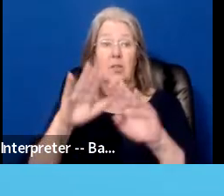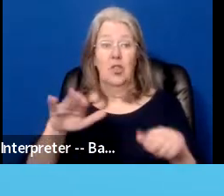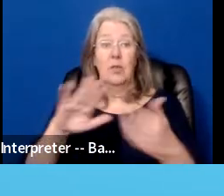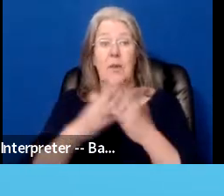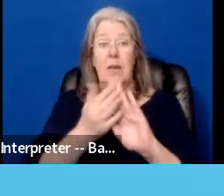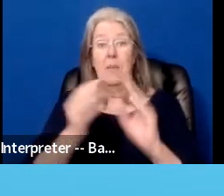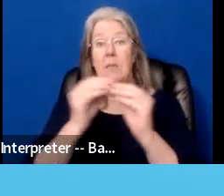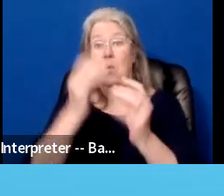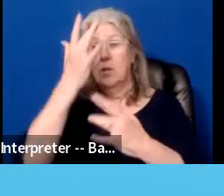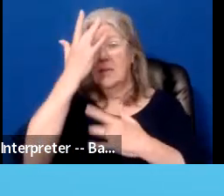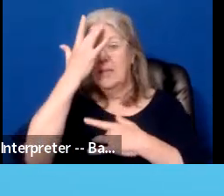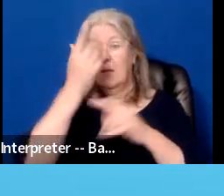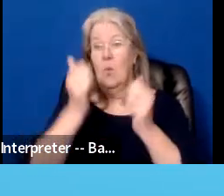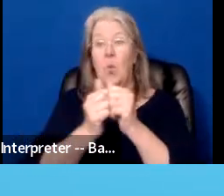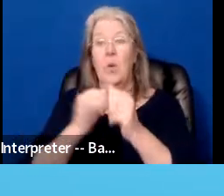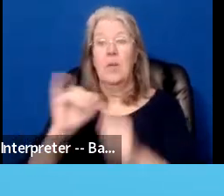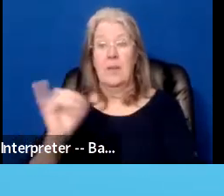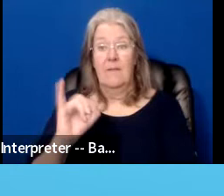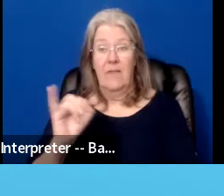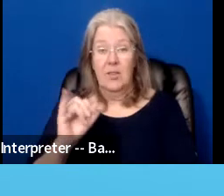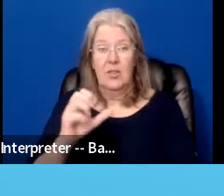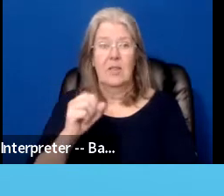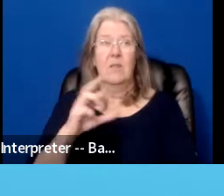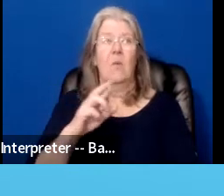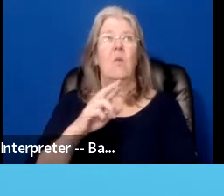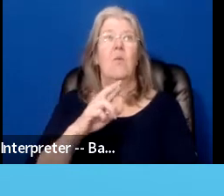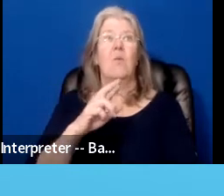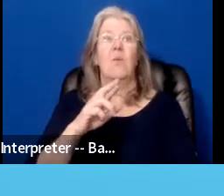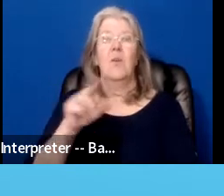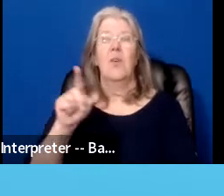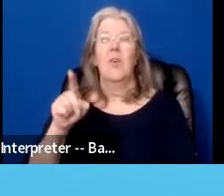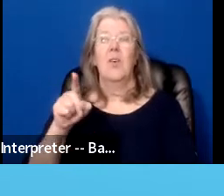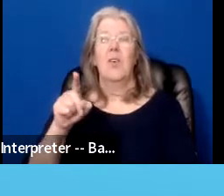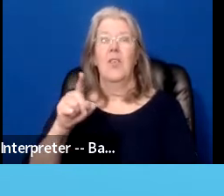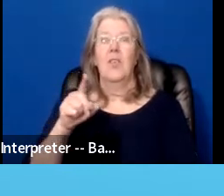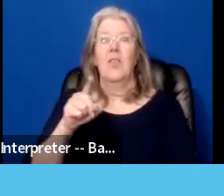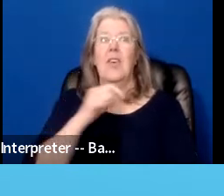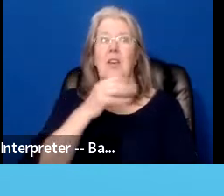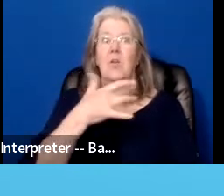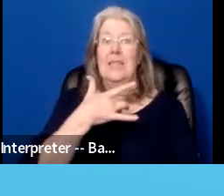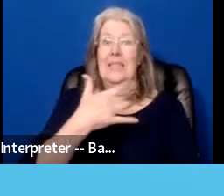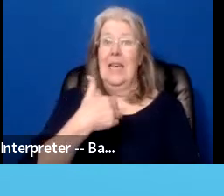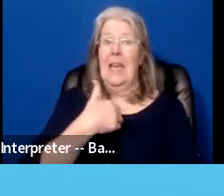a response, or an adverse response to the vaccine. And so